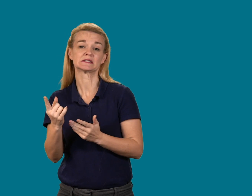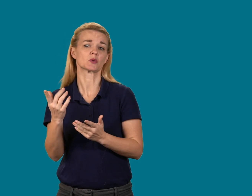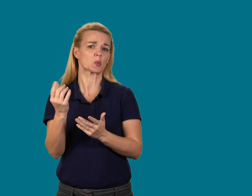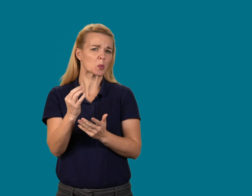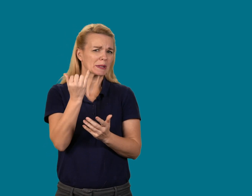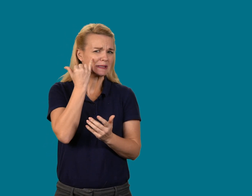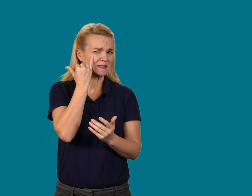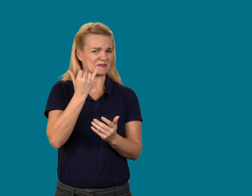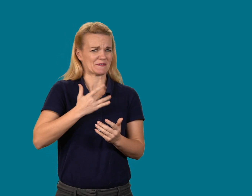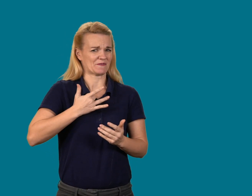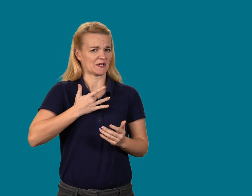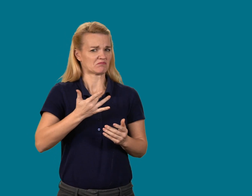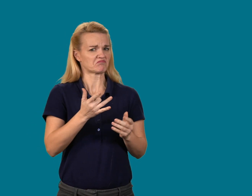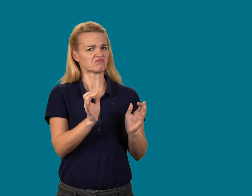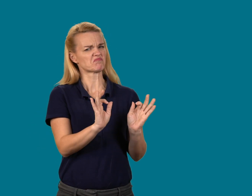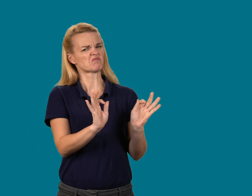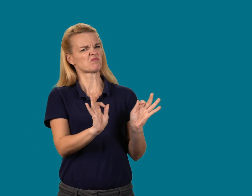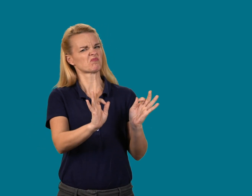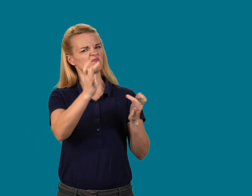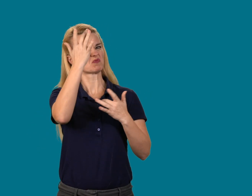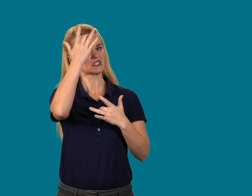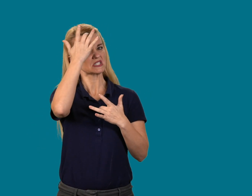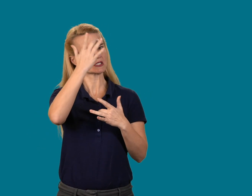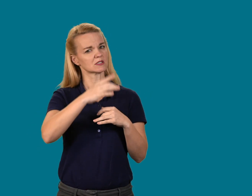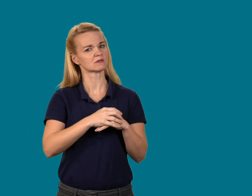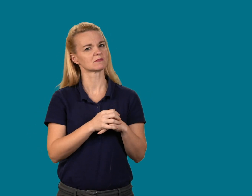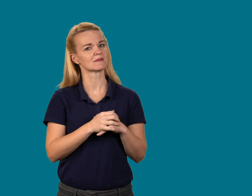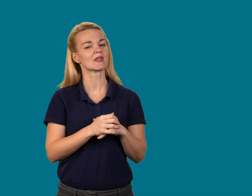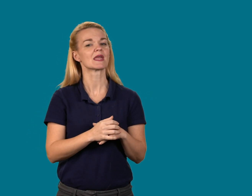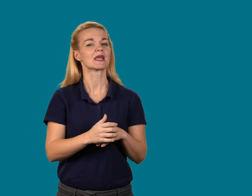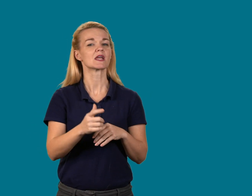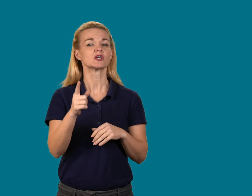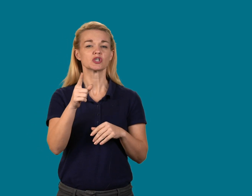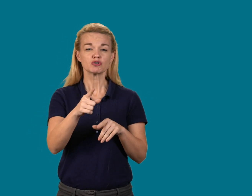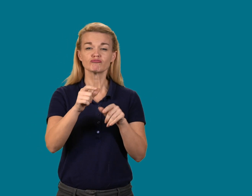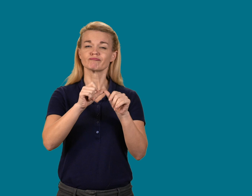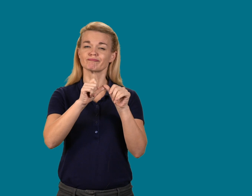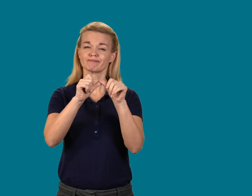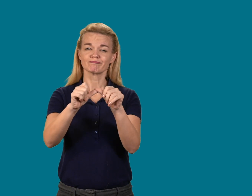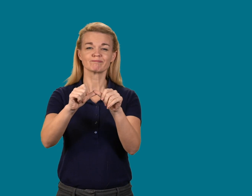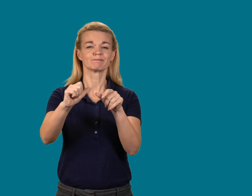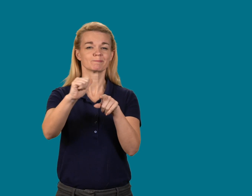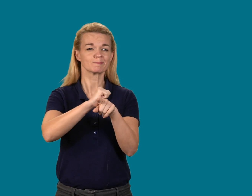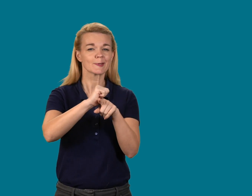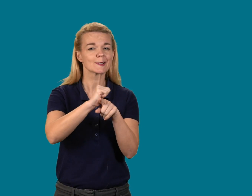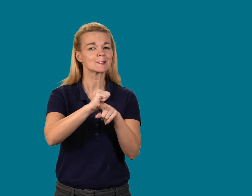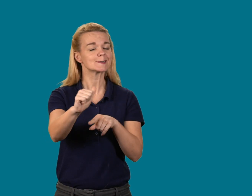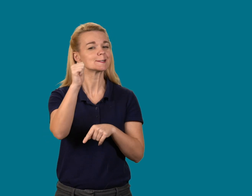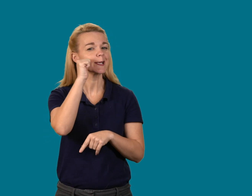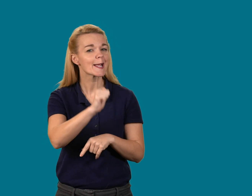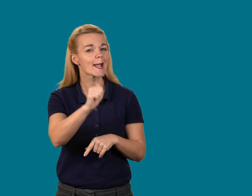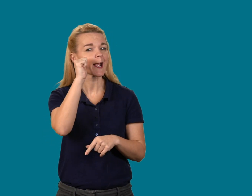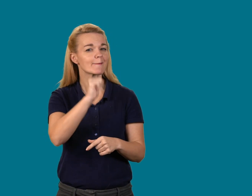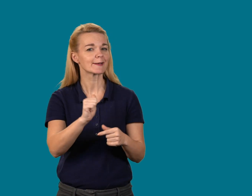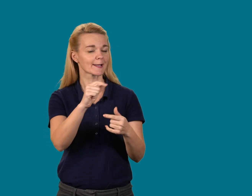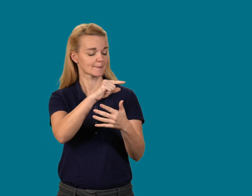or even if they do not experience symptoms, you should practice everyday preventive actions to keep from getting sick.